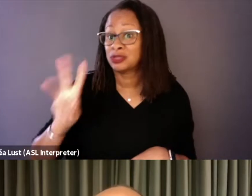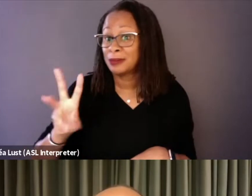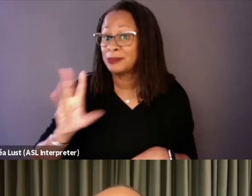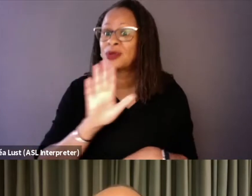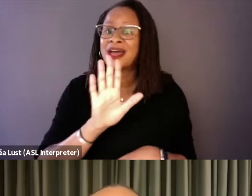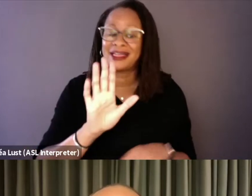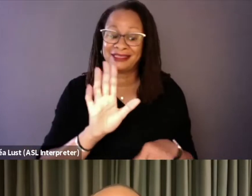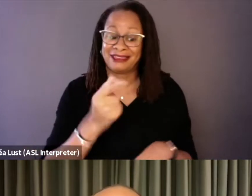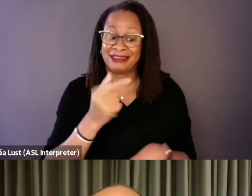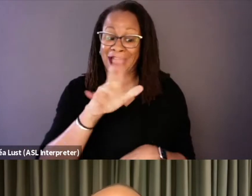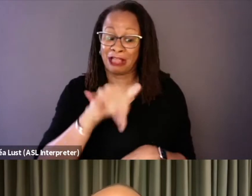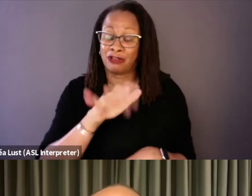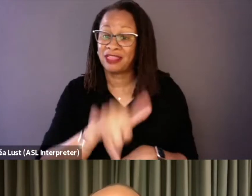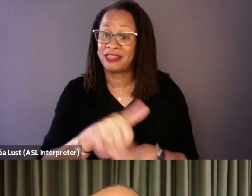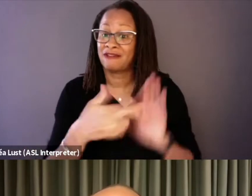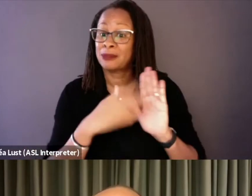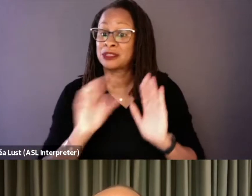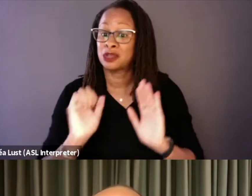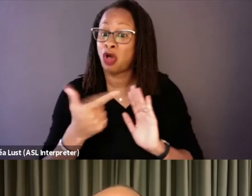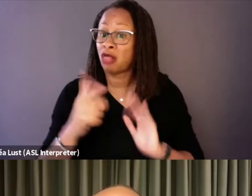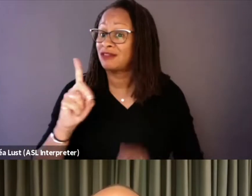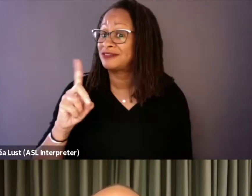So it was kind of a personal thing to do and